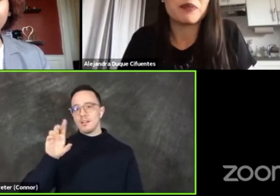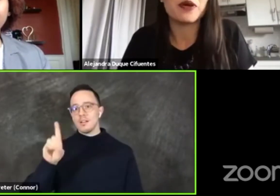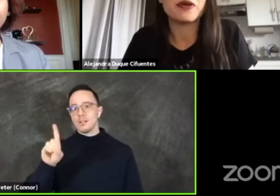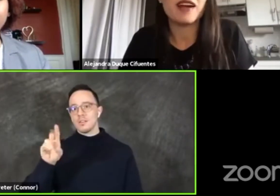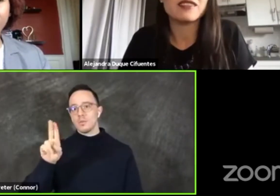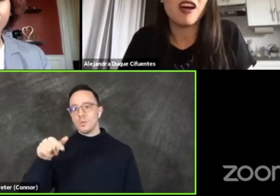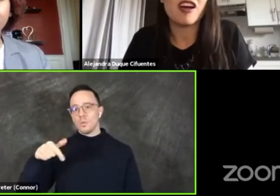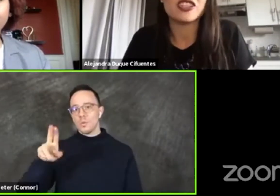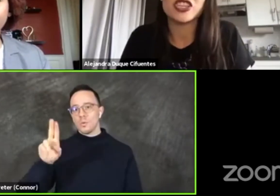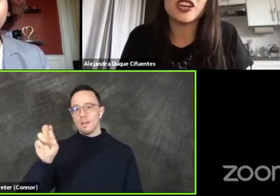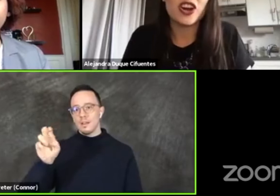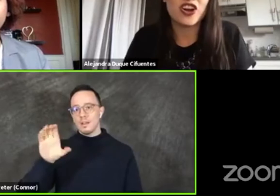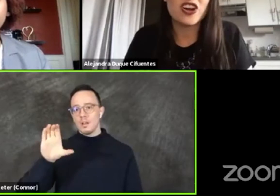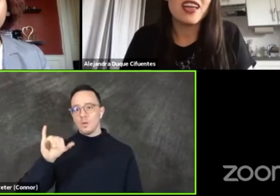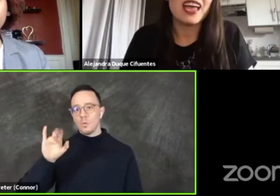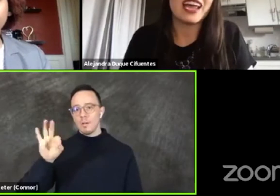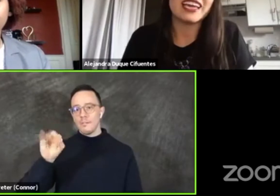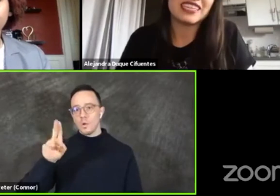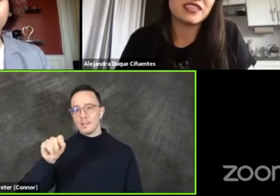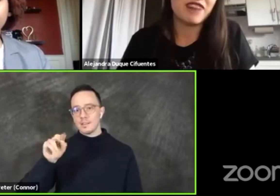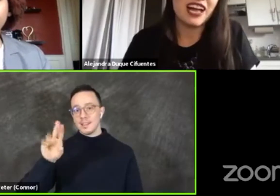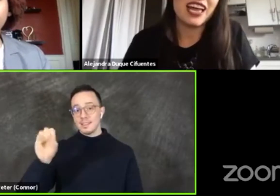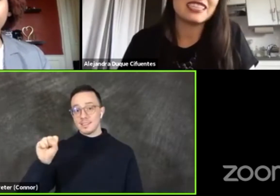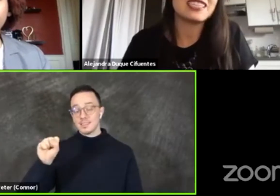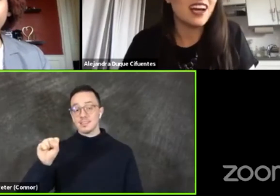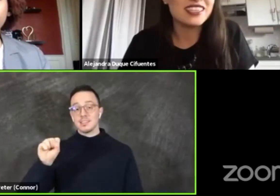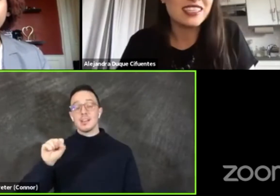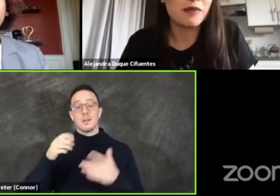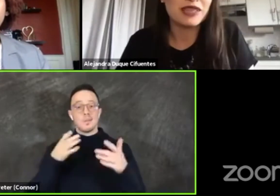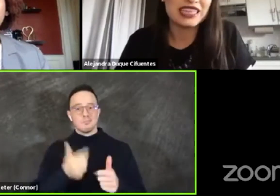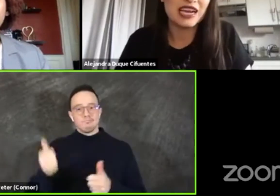MY PRONOUNS ARE SHE/HER AND I IDENTIFY AS A NONDISABLED LATINA